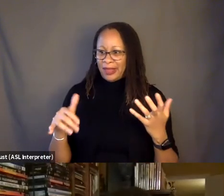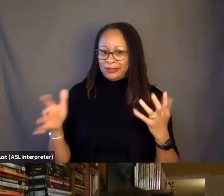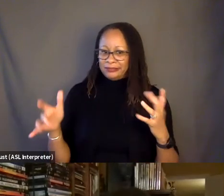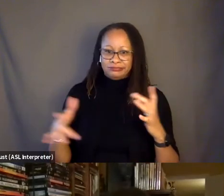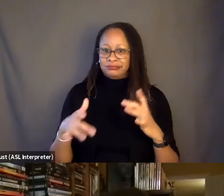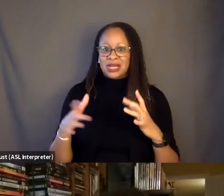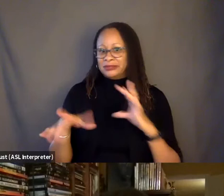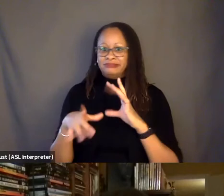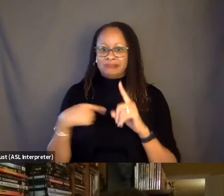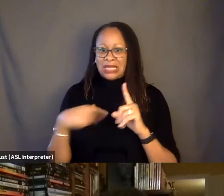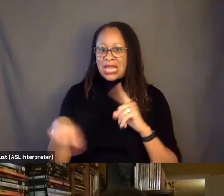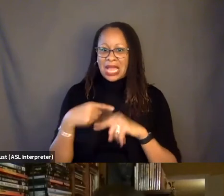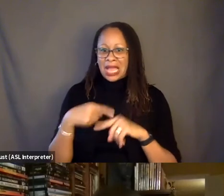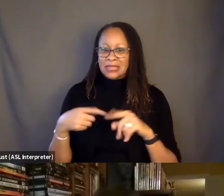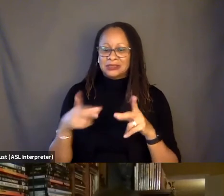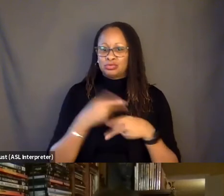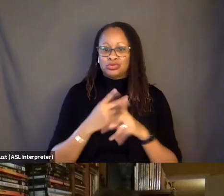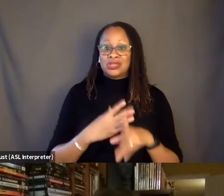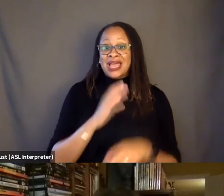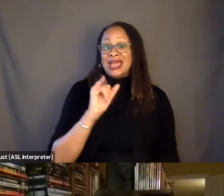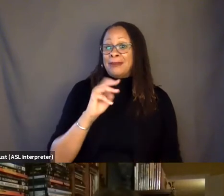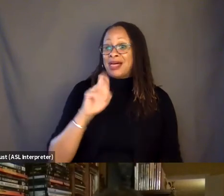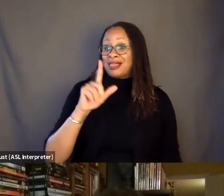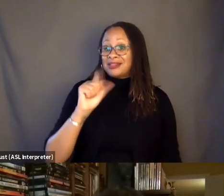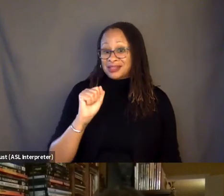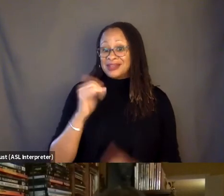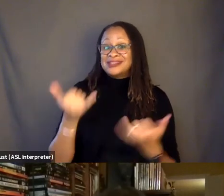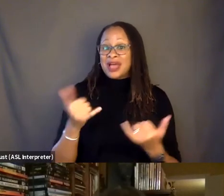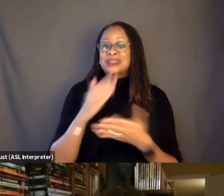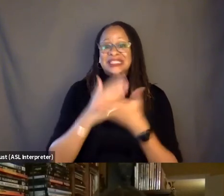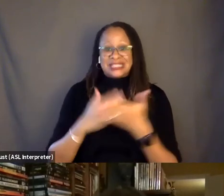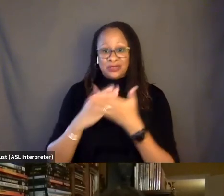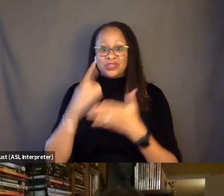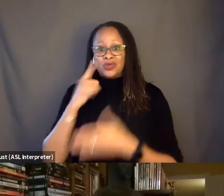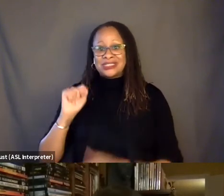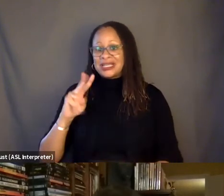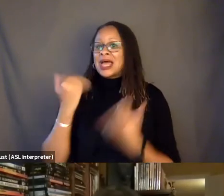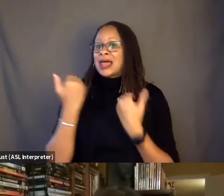And then the Imelda one is now a series for television. It's being developed as a limited series of 10.